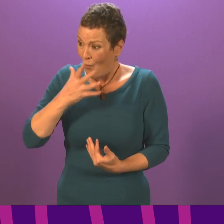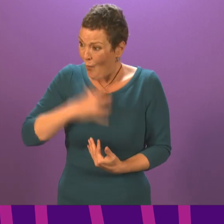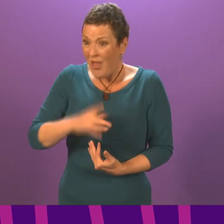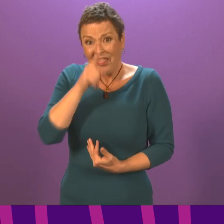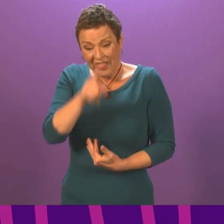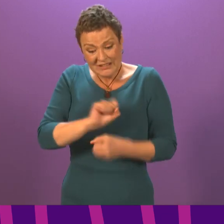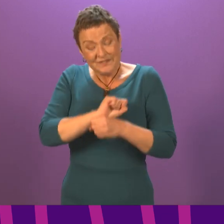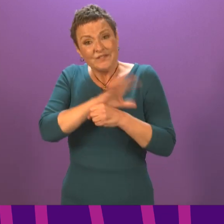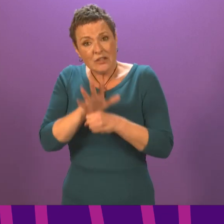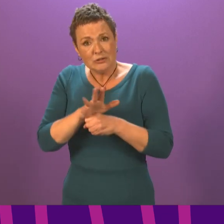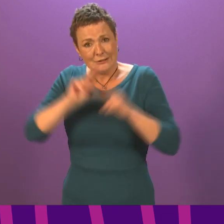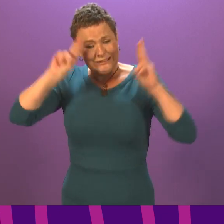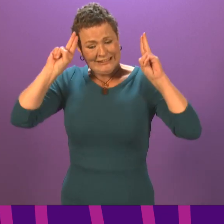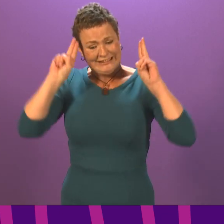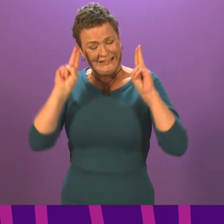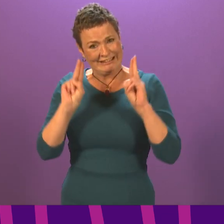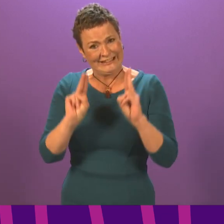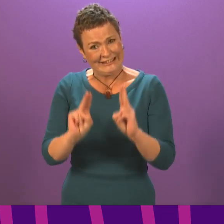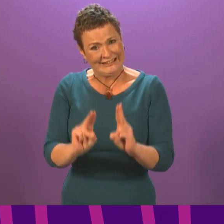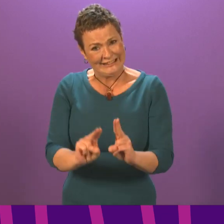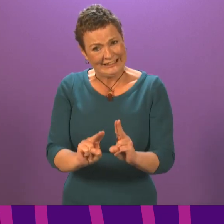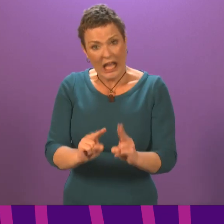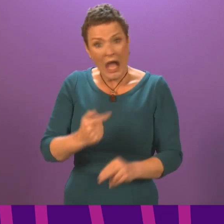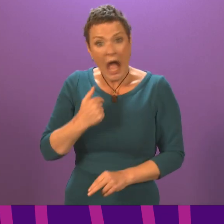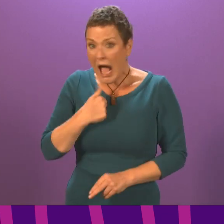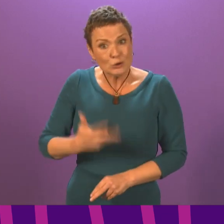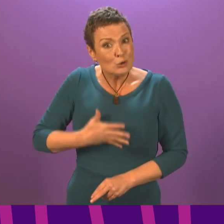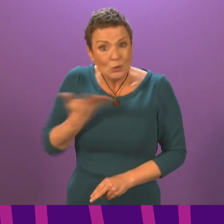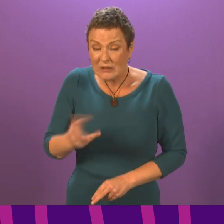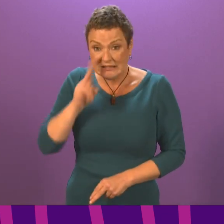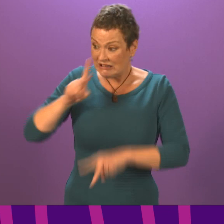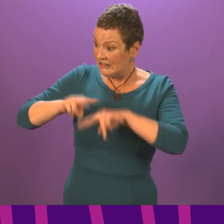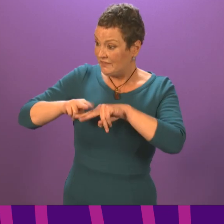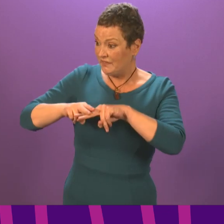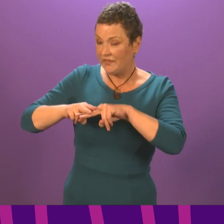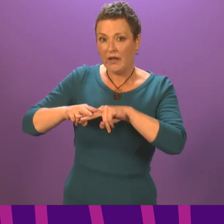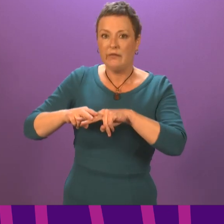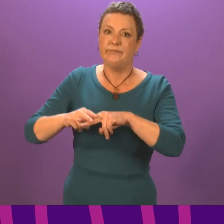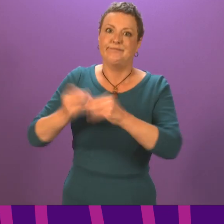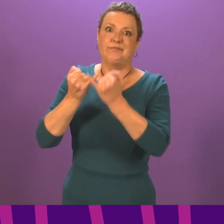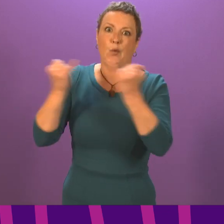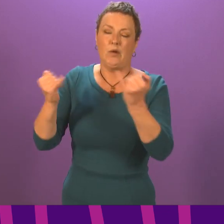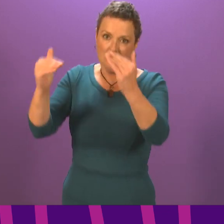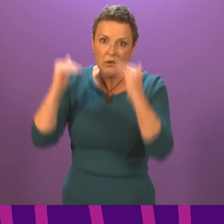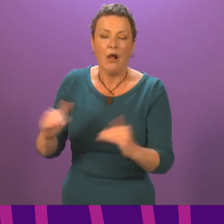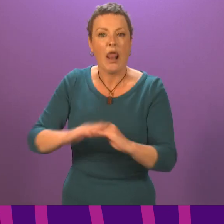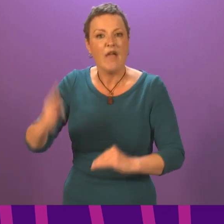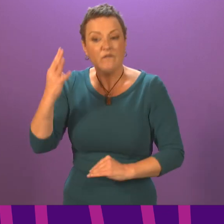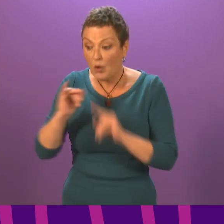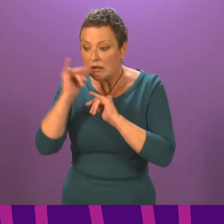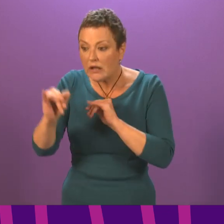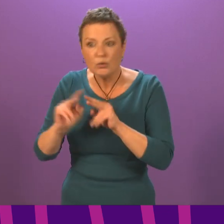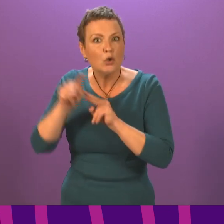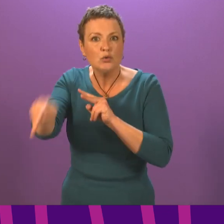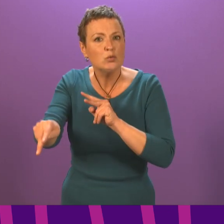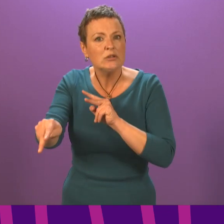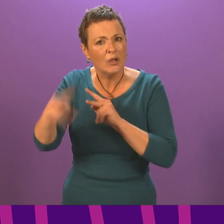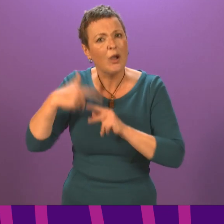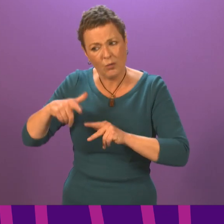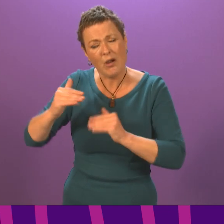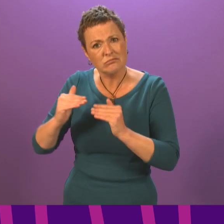of the virus and avoid seeing Fife going up to level 4 next week or thereafter?